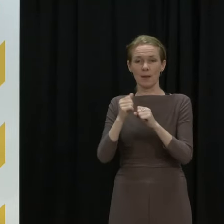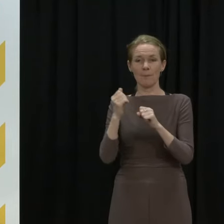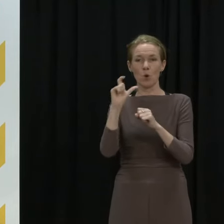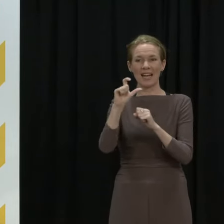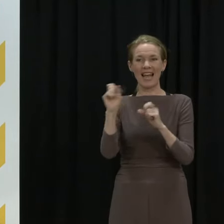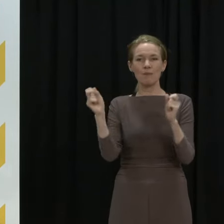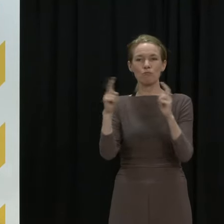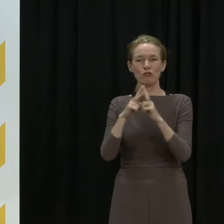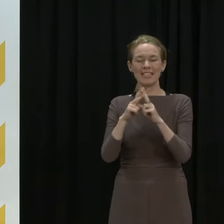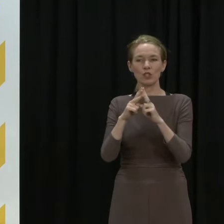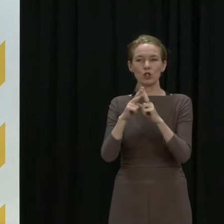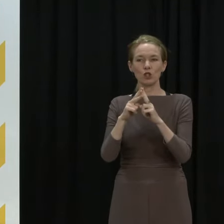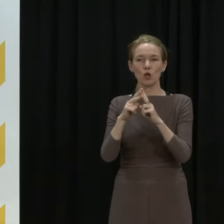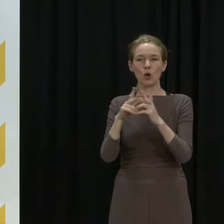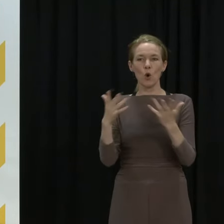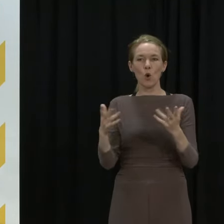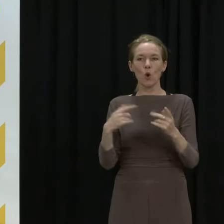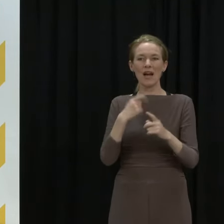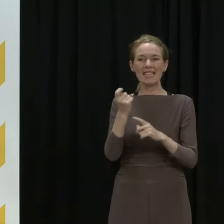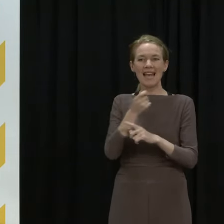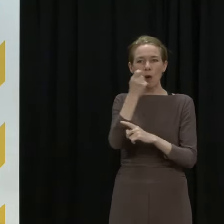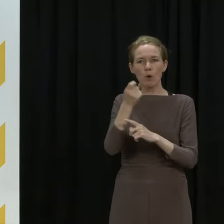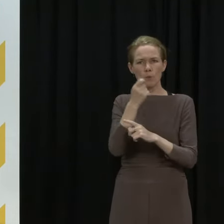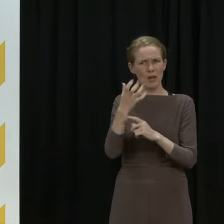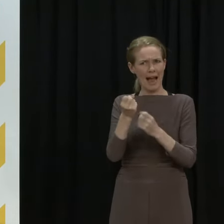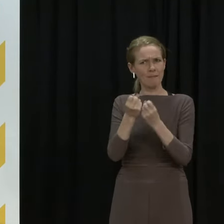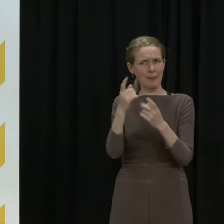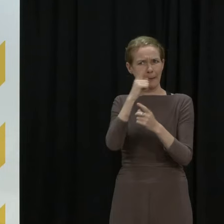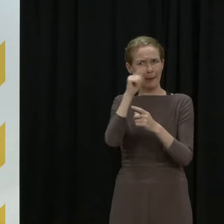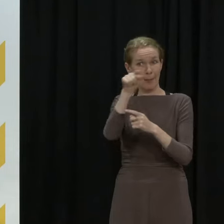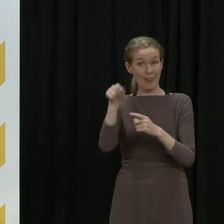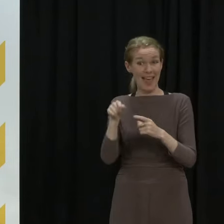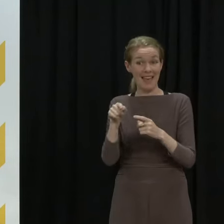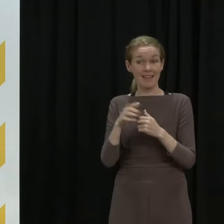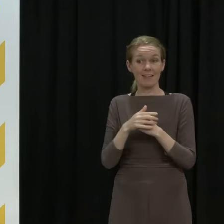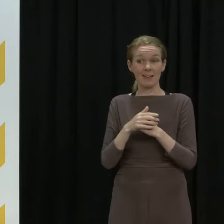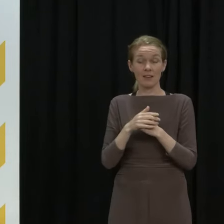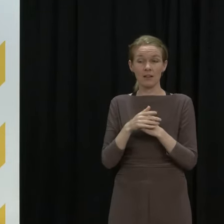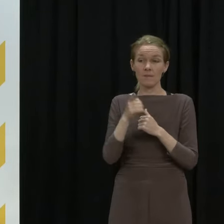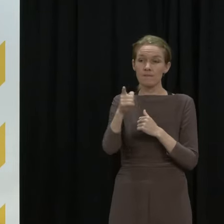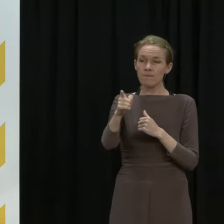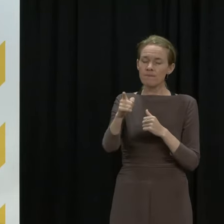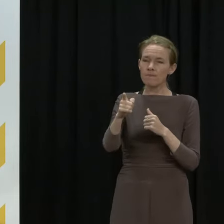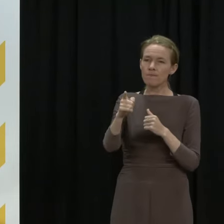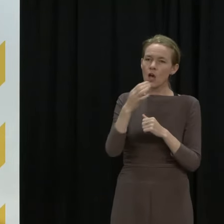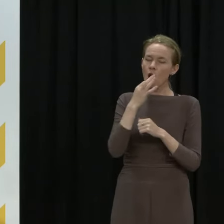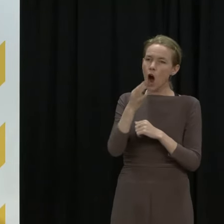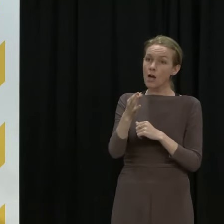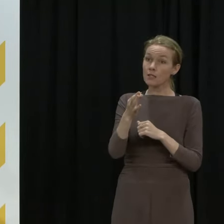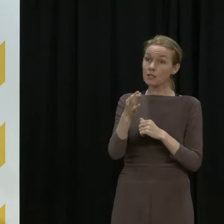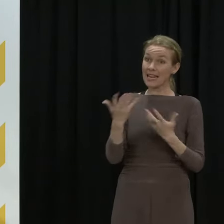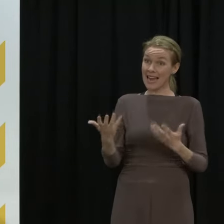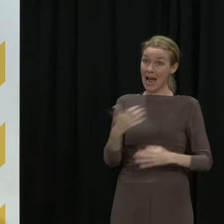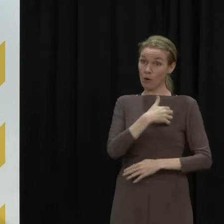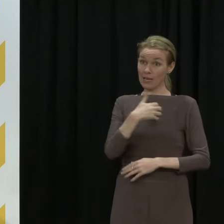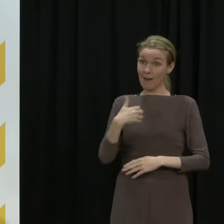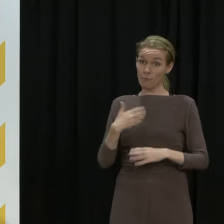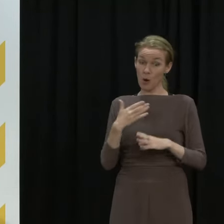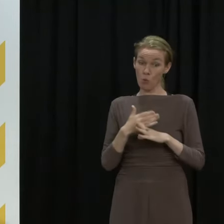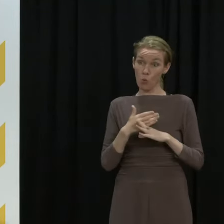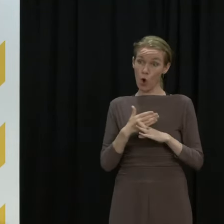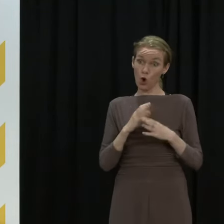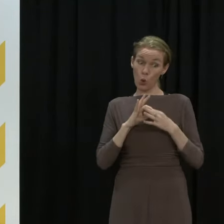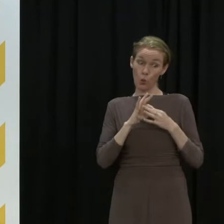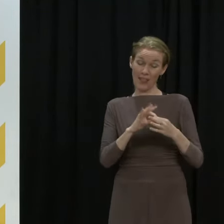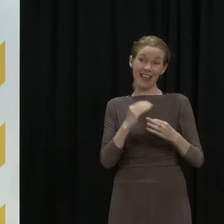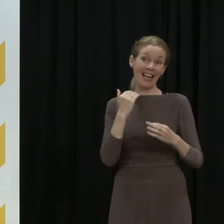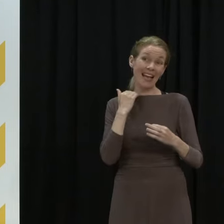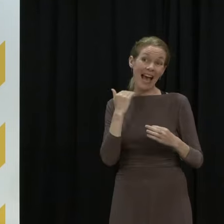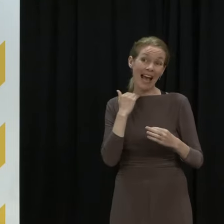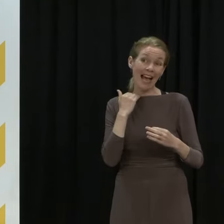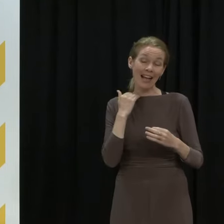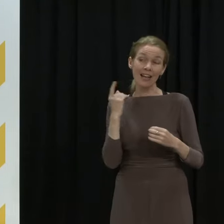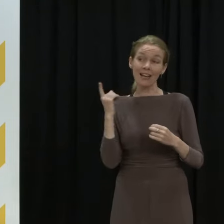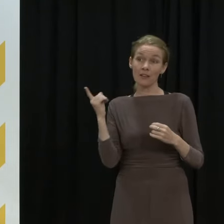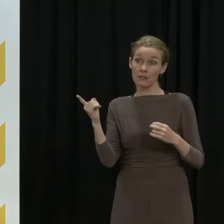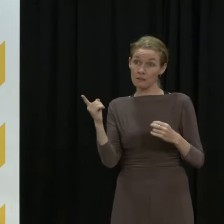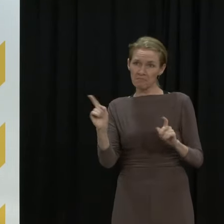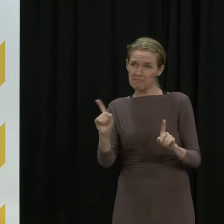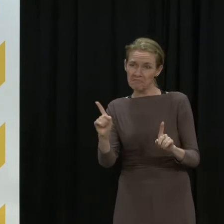substantial places being Botto.